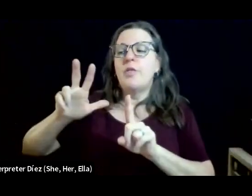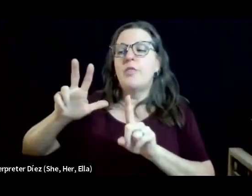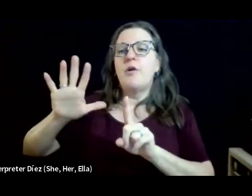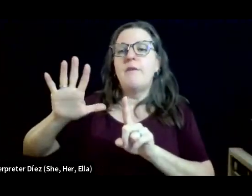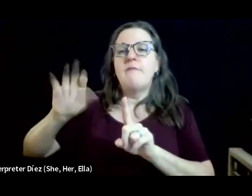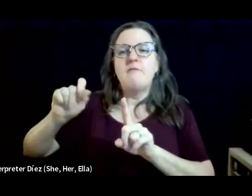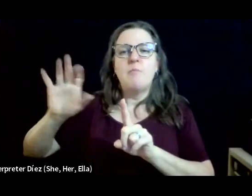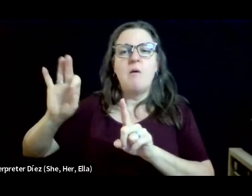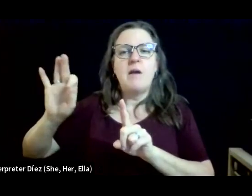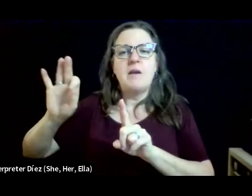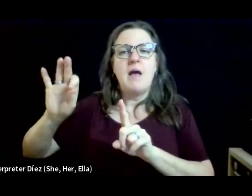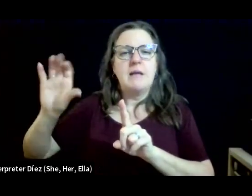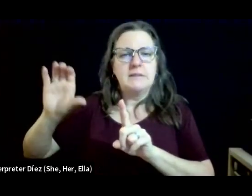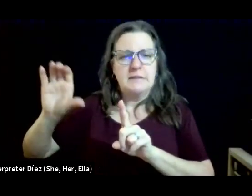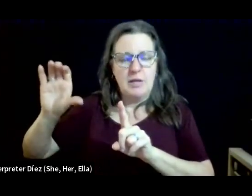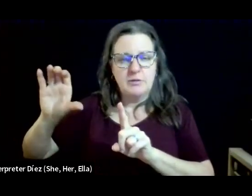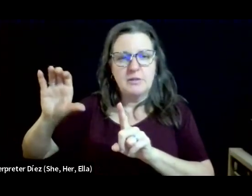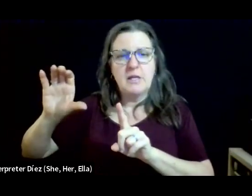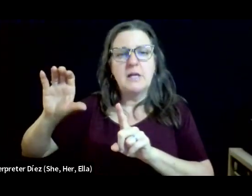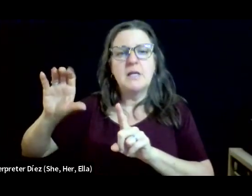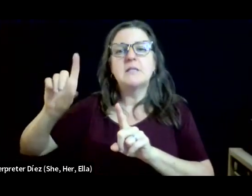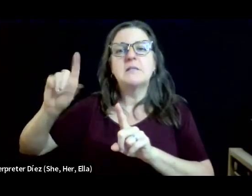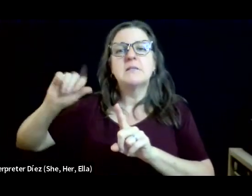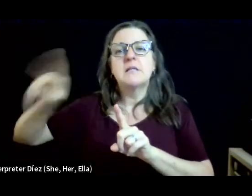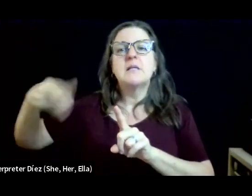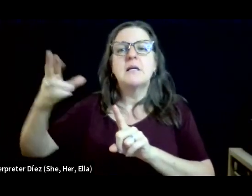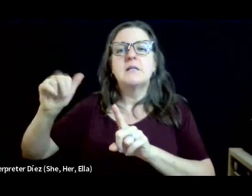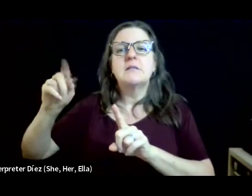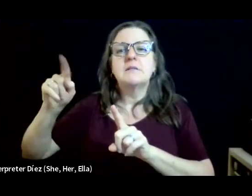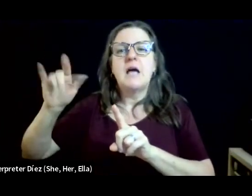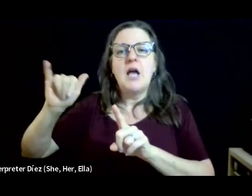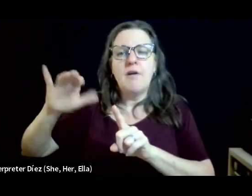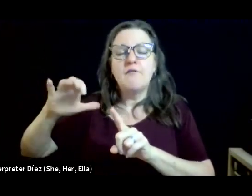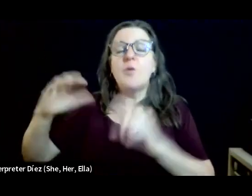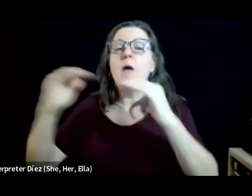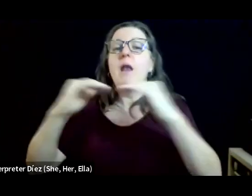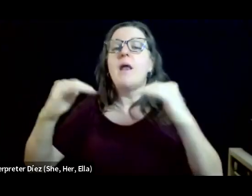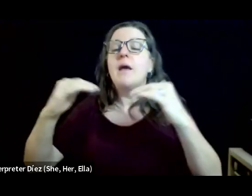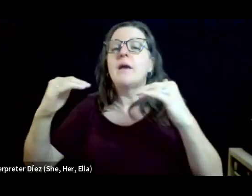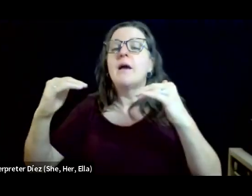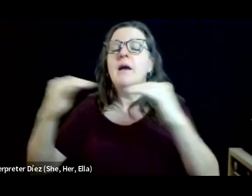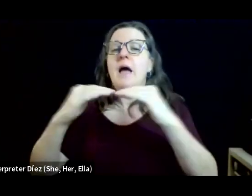Her pain level is going to be high. We have a laceration of her spleen, a laceration to her face,